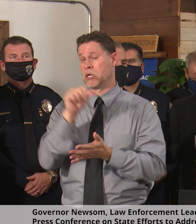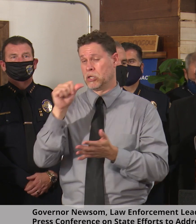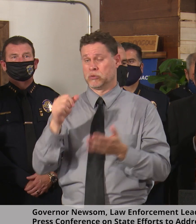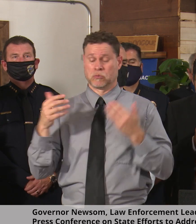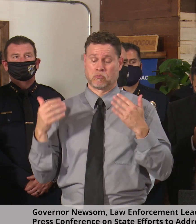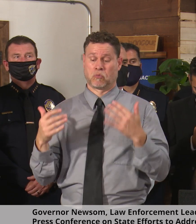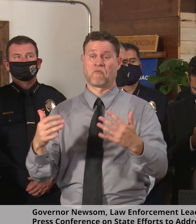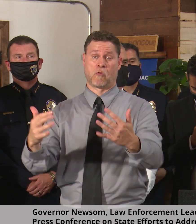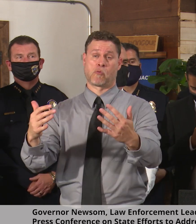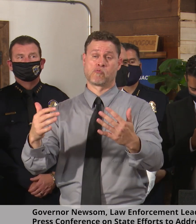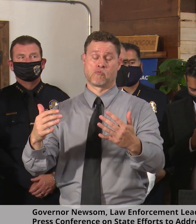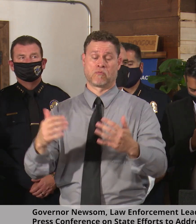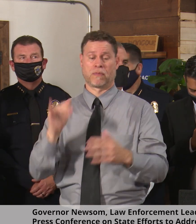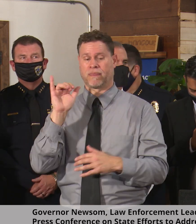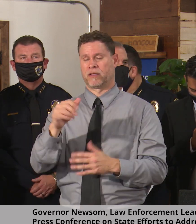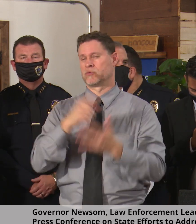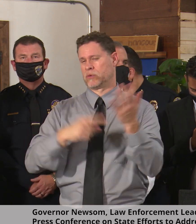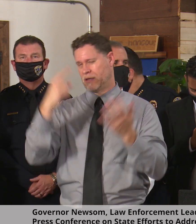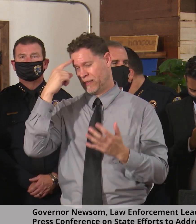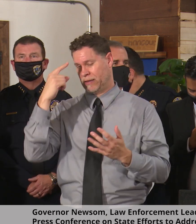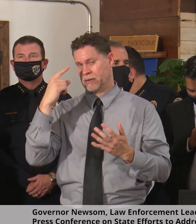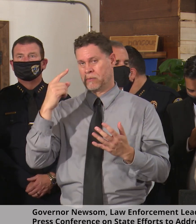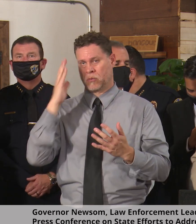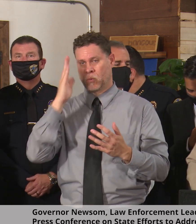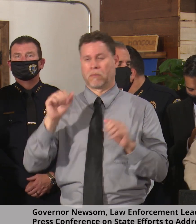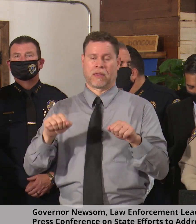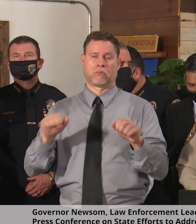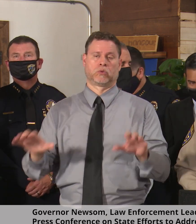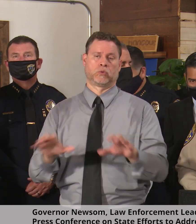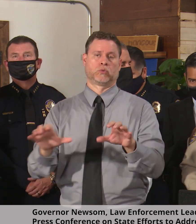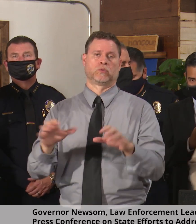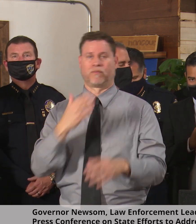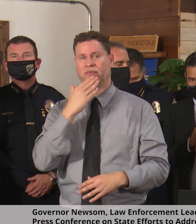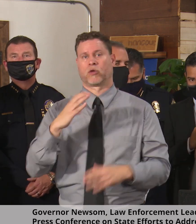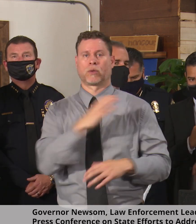forward. So that's that's what I think we will be able to do. Thank you commissioner. Thank you